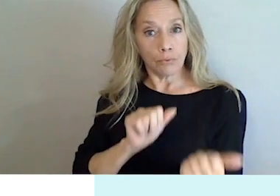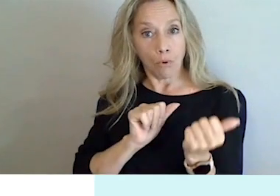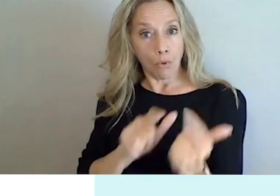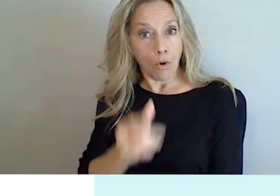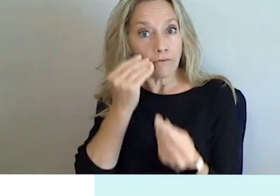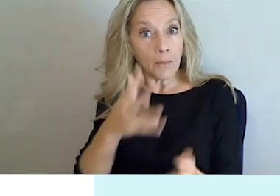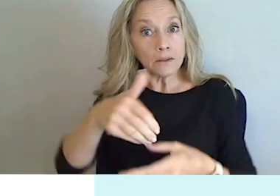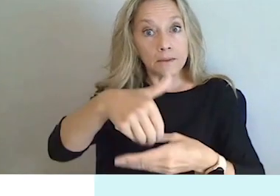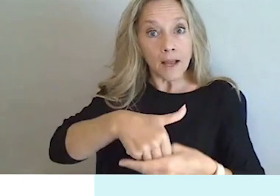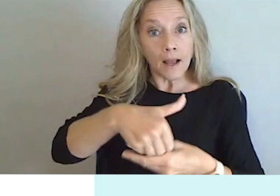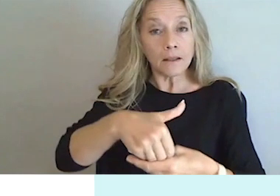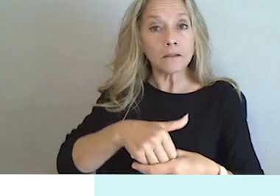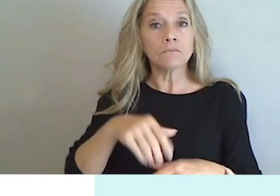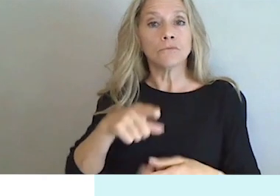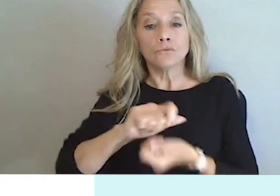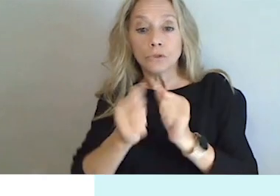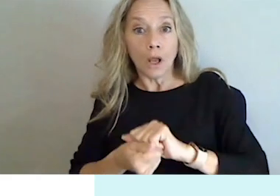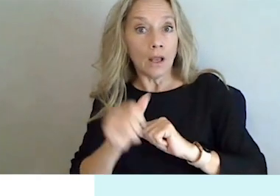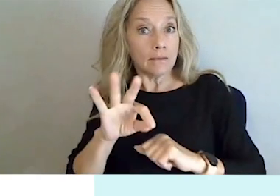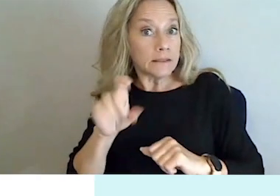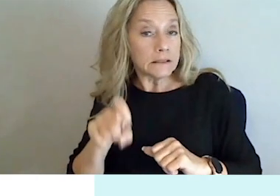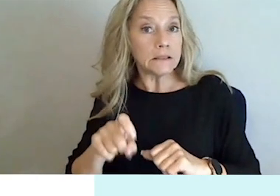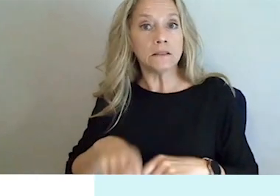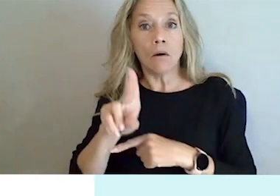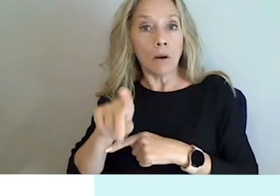updated or new information about your household, you will move on to one of